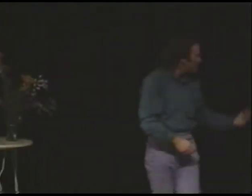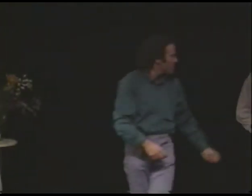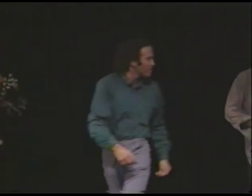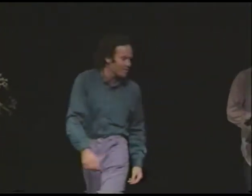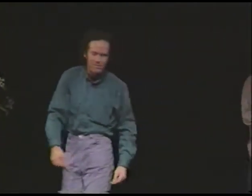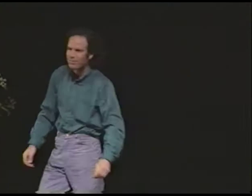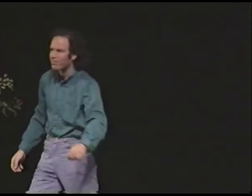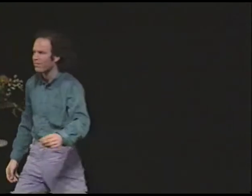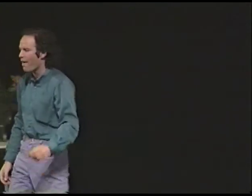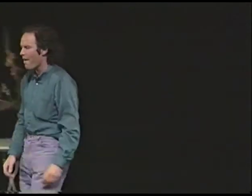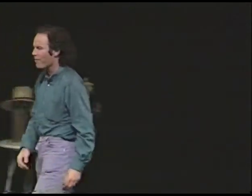Beautiful job.